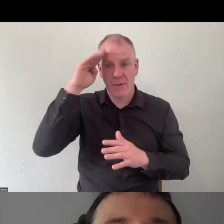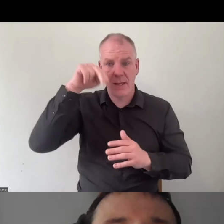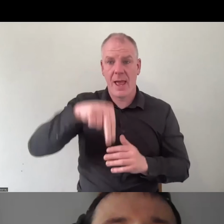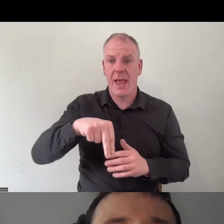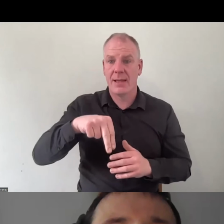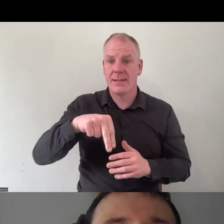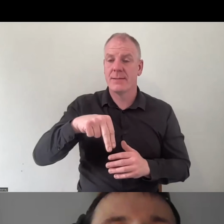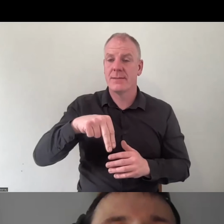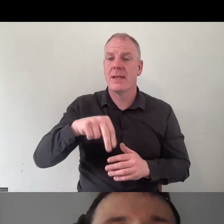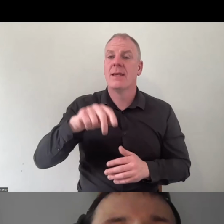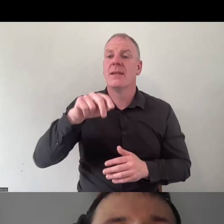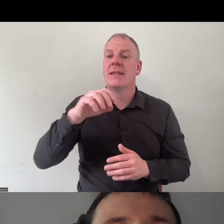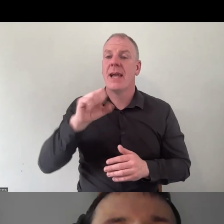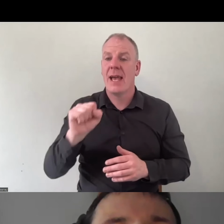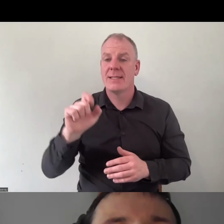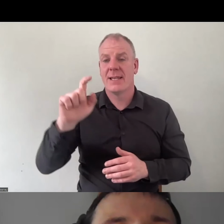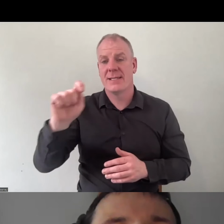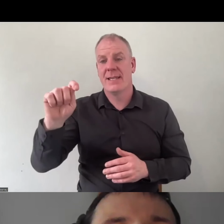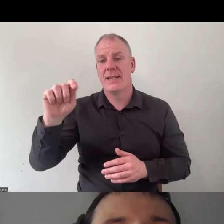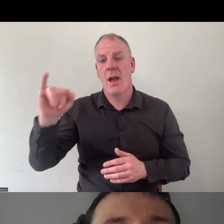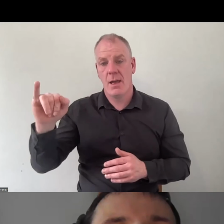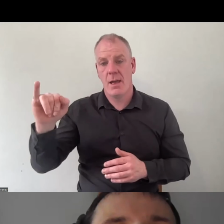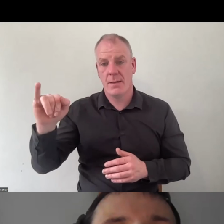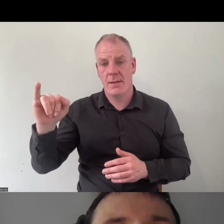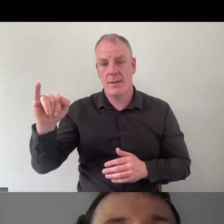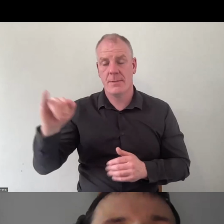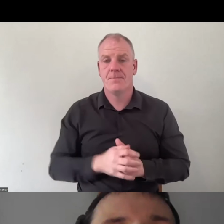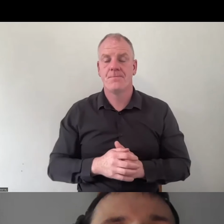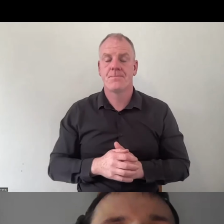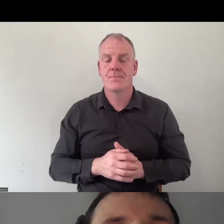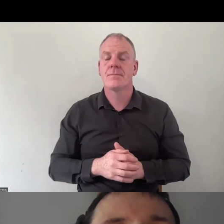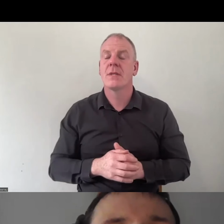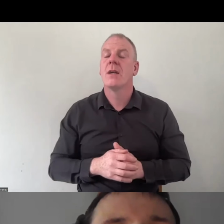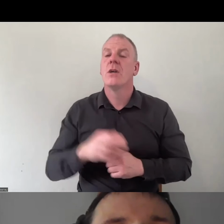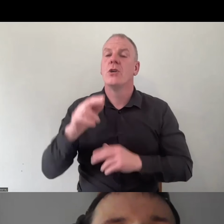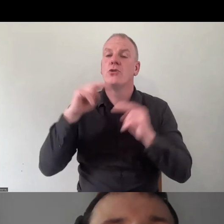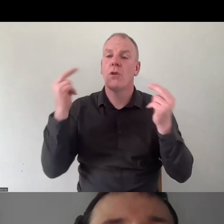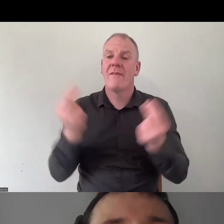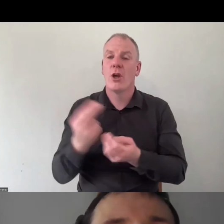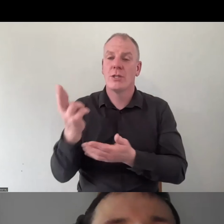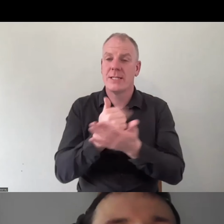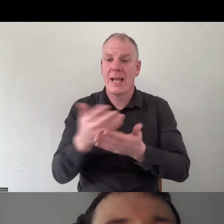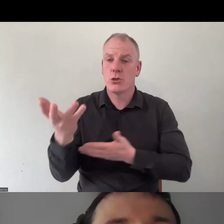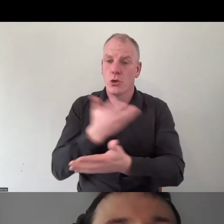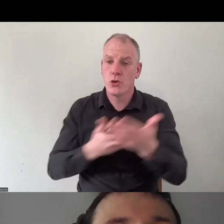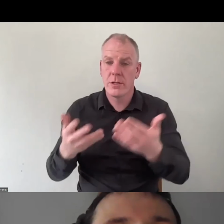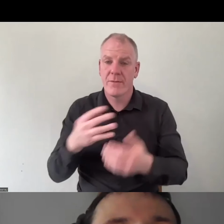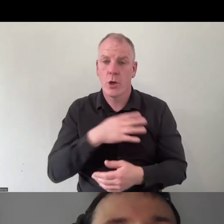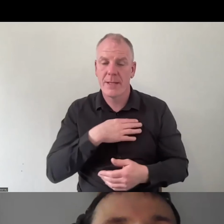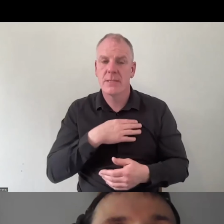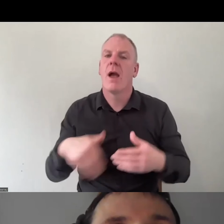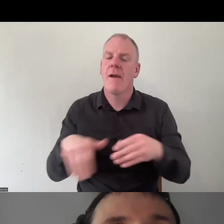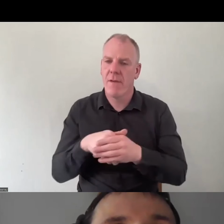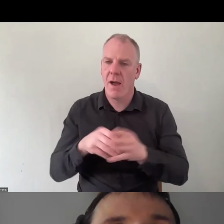we have the Universal Design Standards Consultive Committee and there we chair working groups, we get involved in different working groups